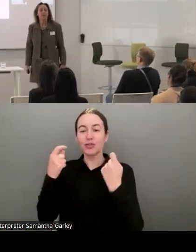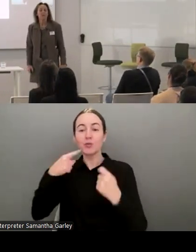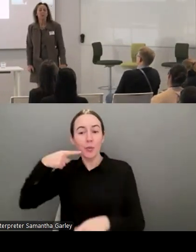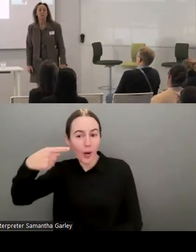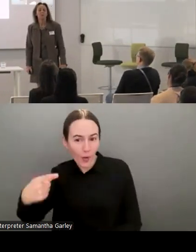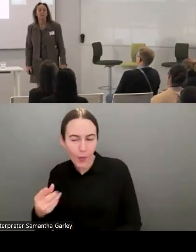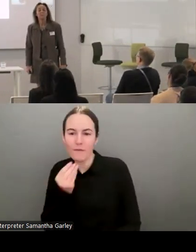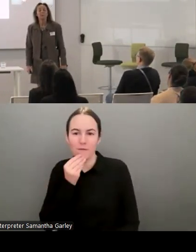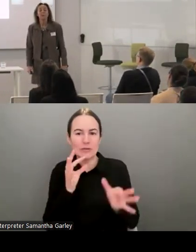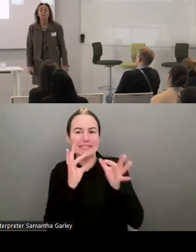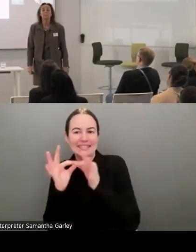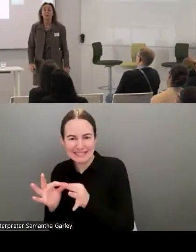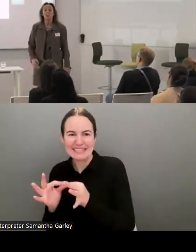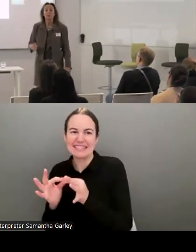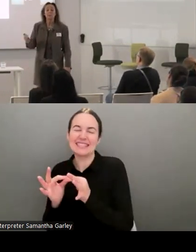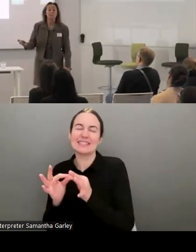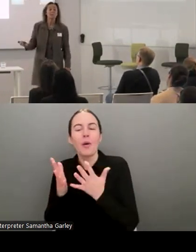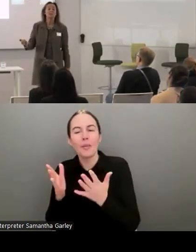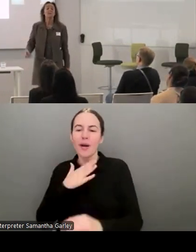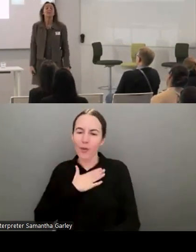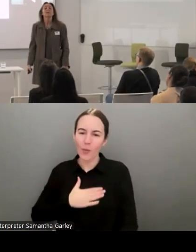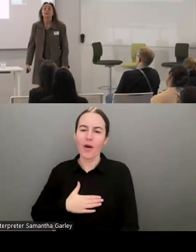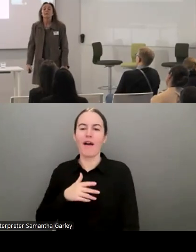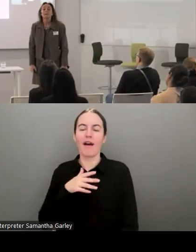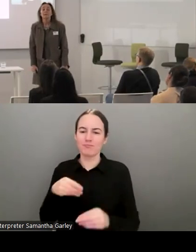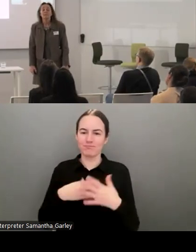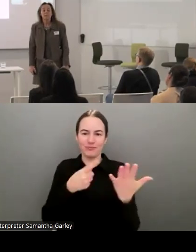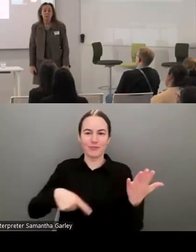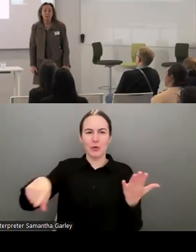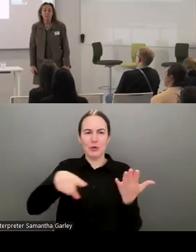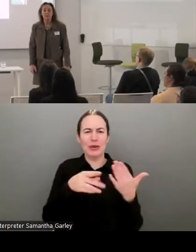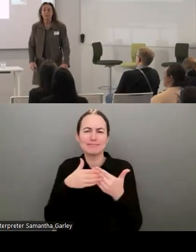That's one of the, Oh, it's, in the Finnish,